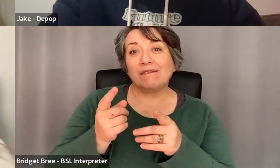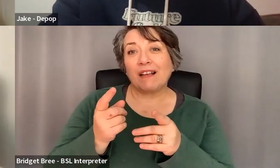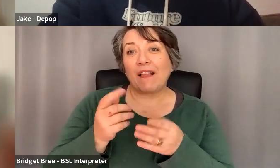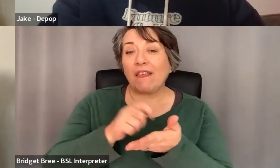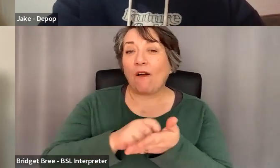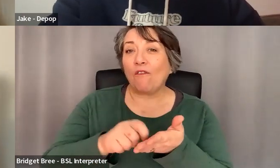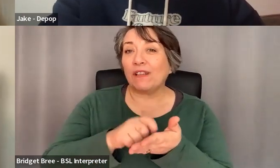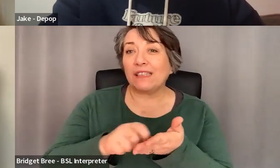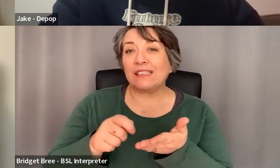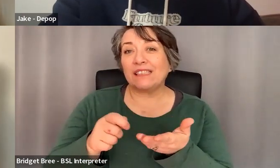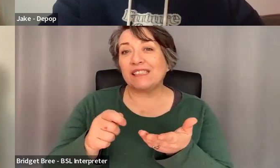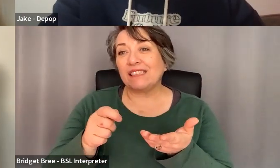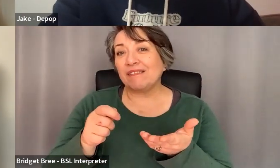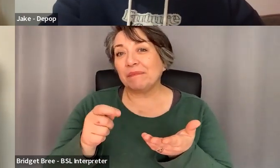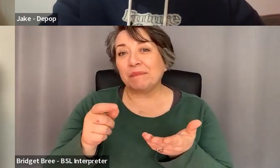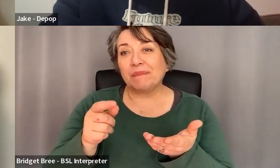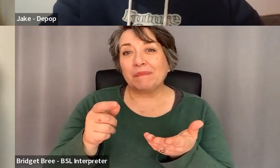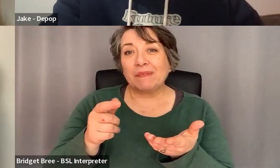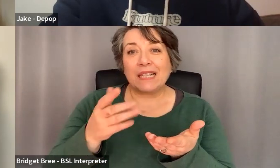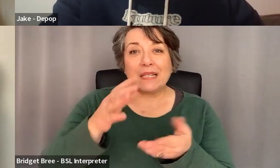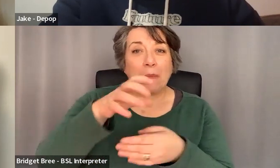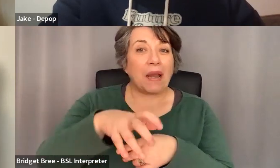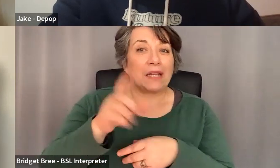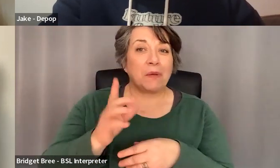office, it's something that ale lot of people are attracted to that they want to spend more time in the service,